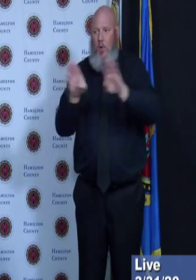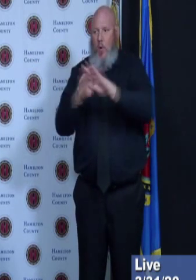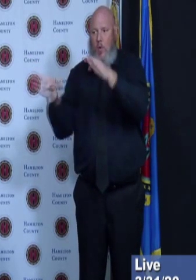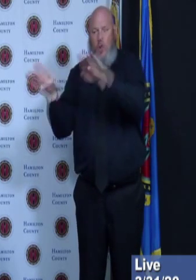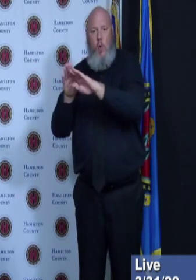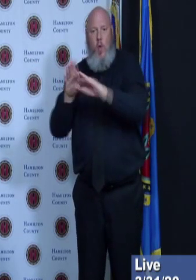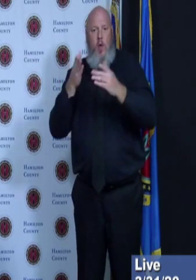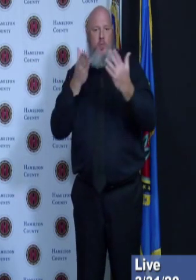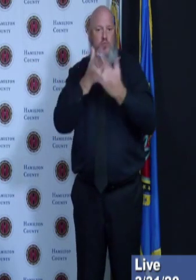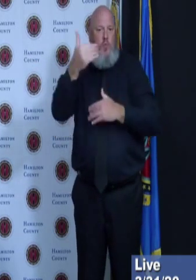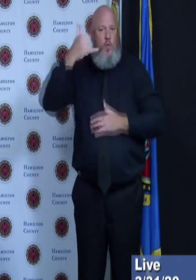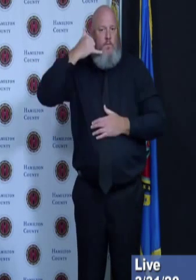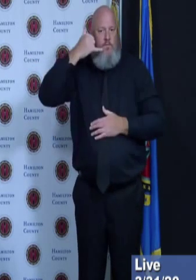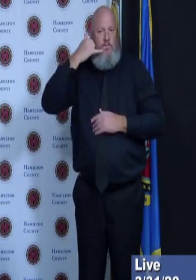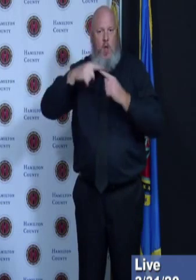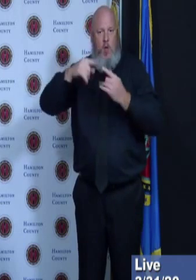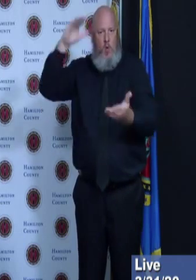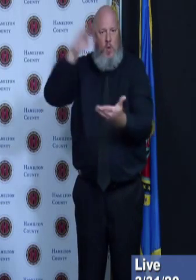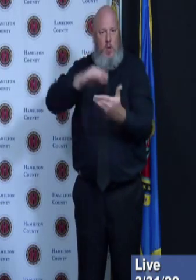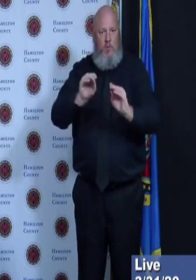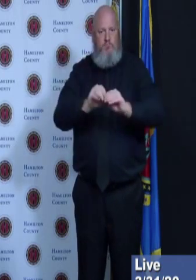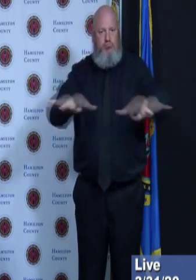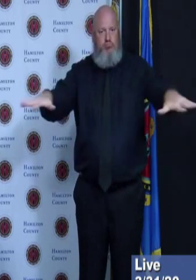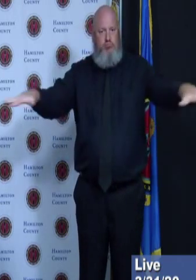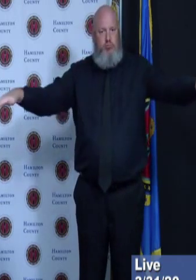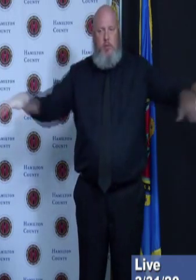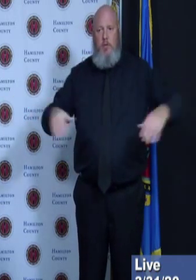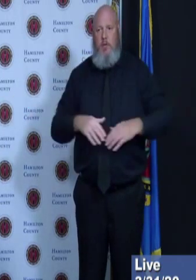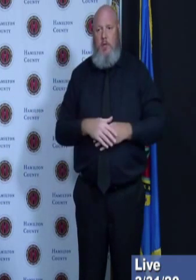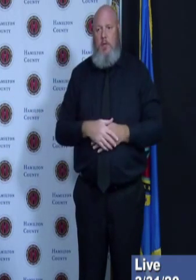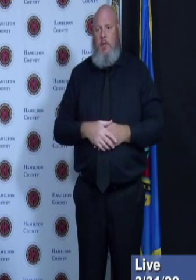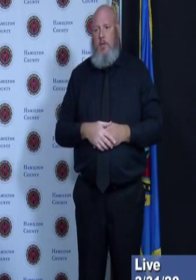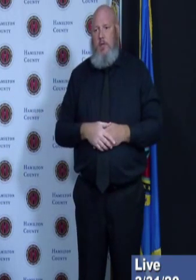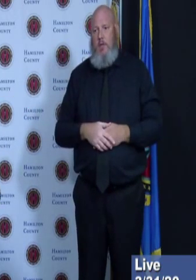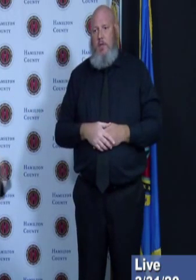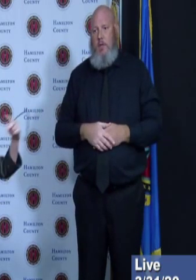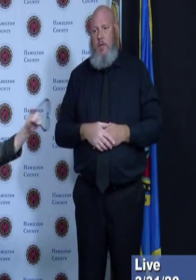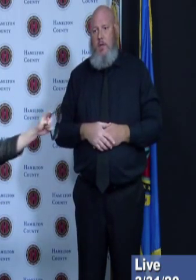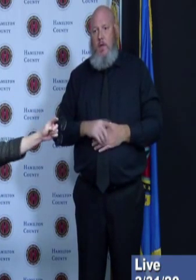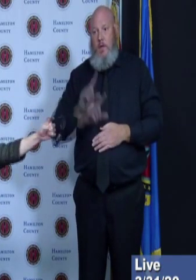a document from planning and development perhaps that is larger than life and it